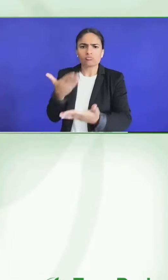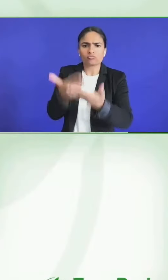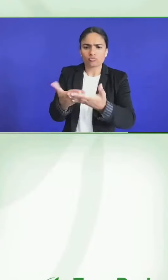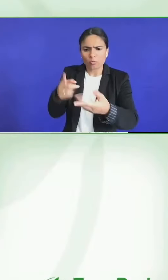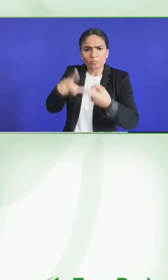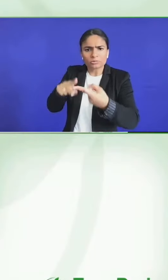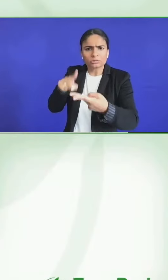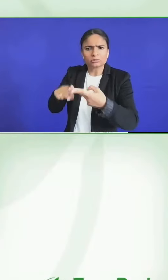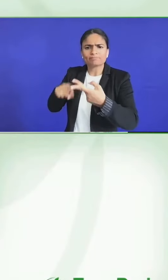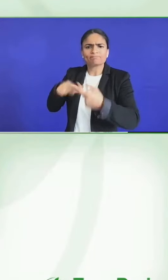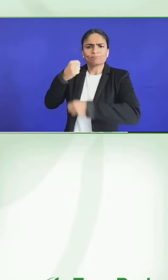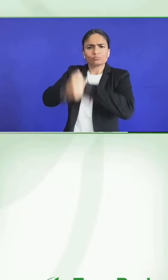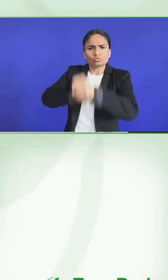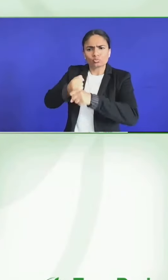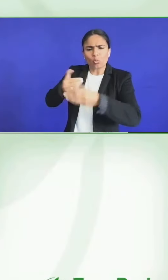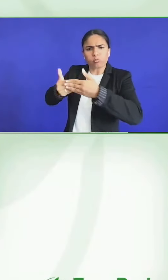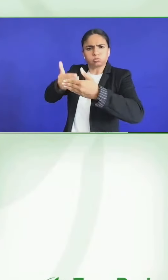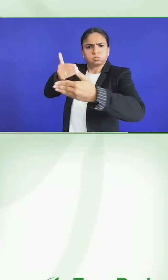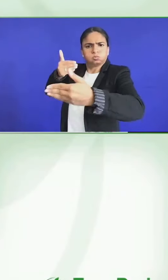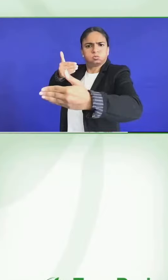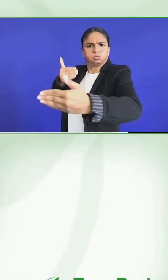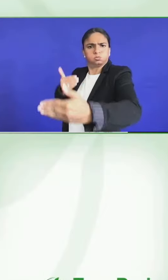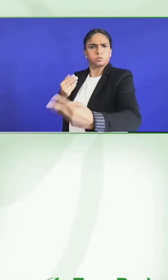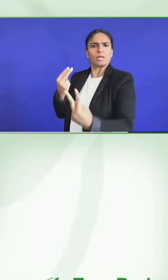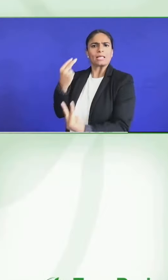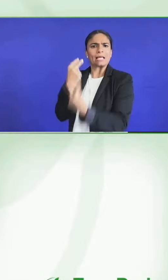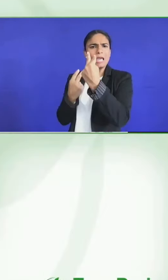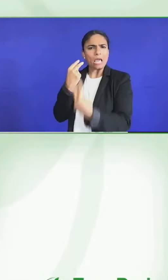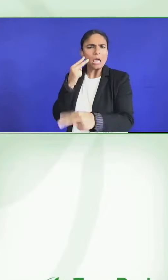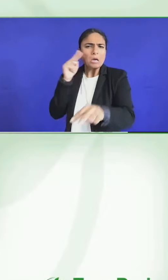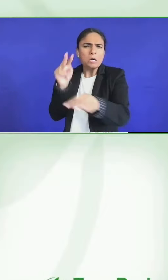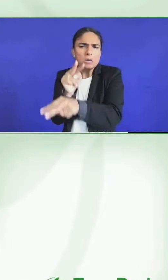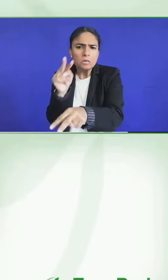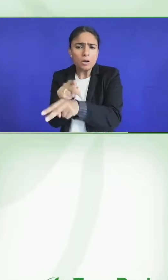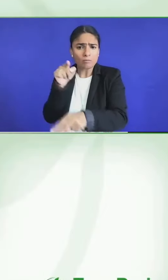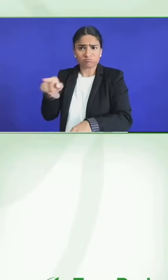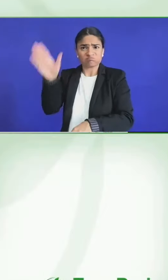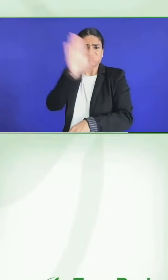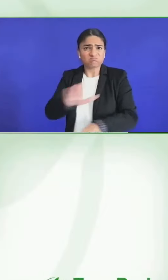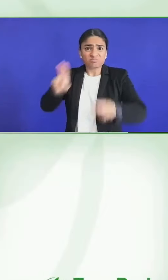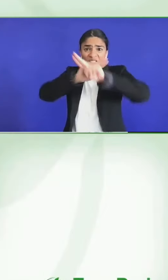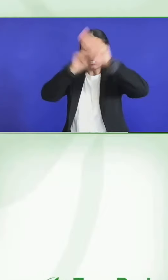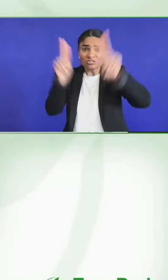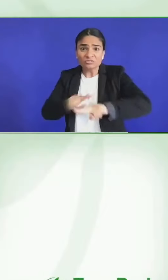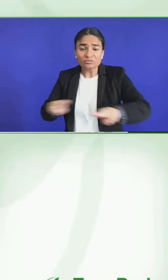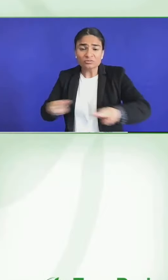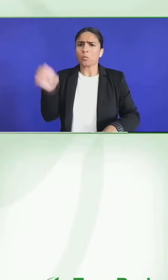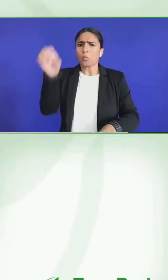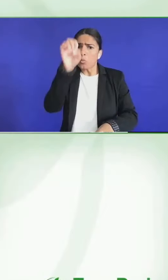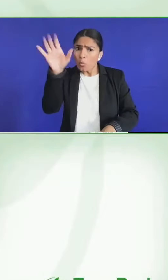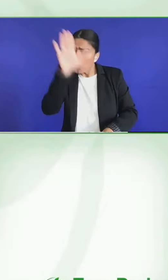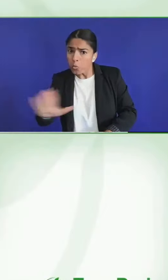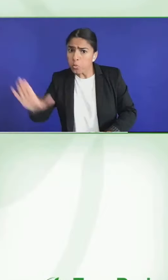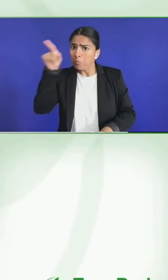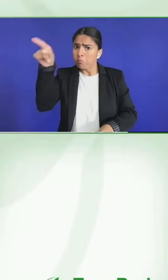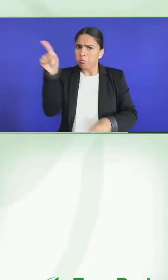gap, to improve the attractiveness of the care sectors. All of these are very legitimate objectives.